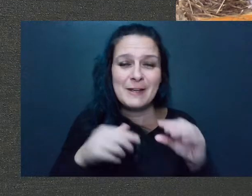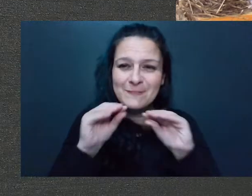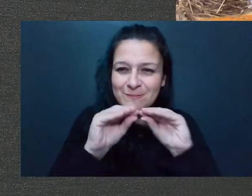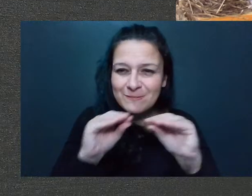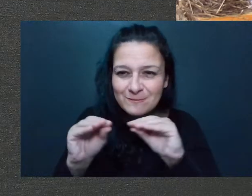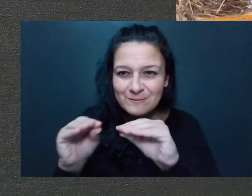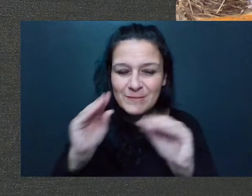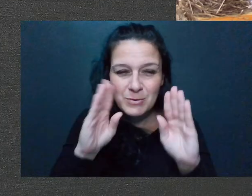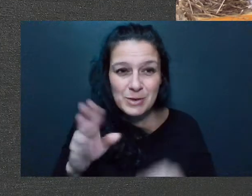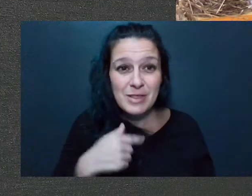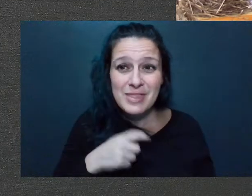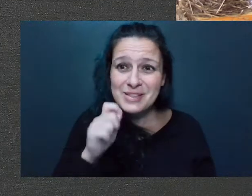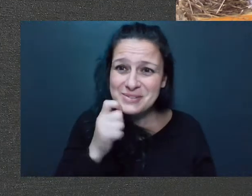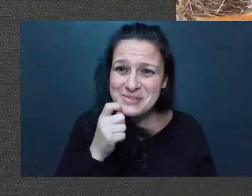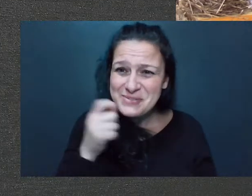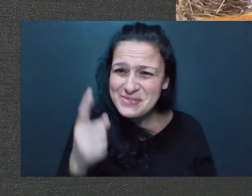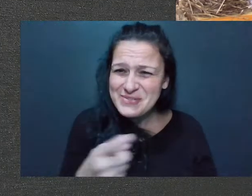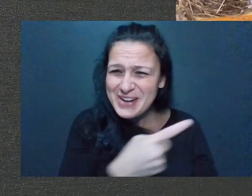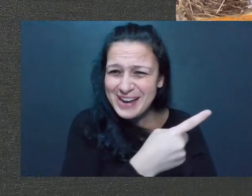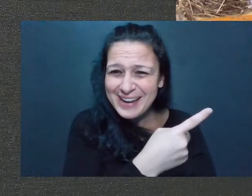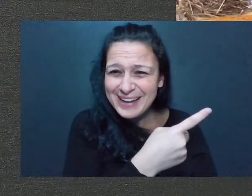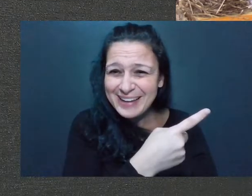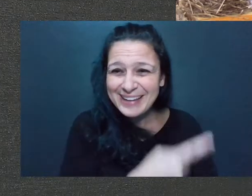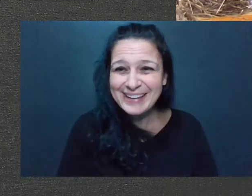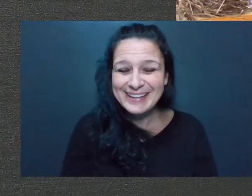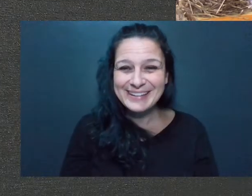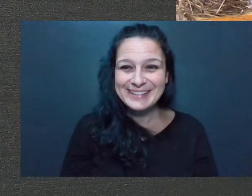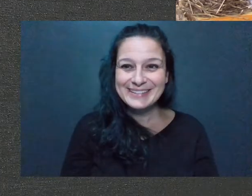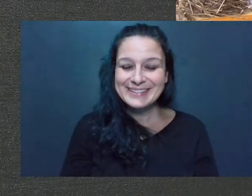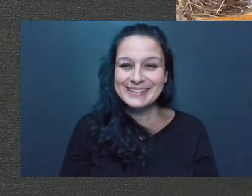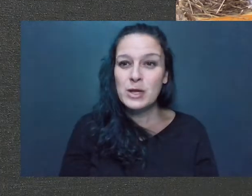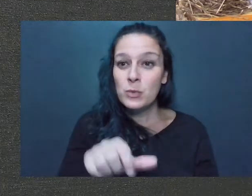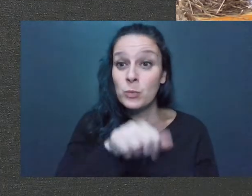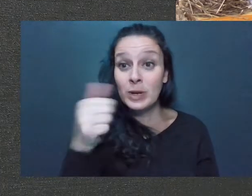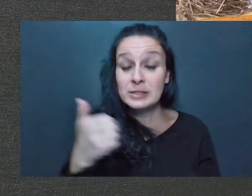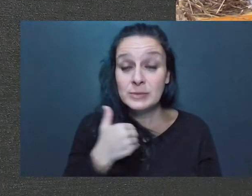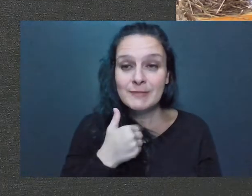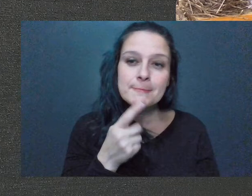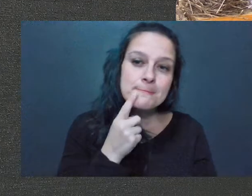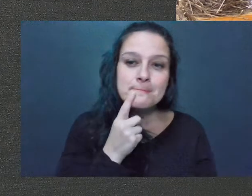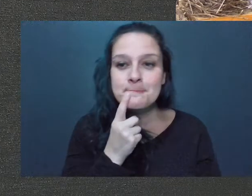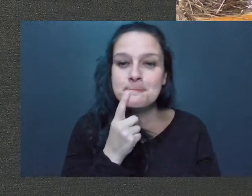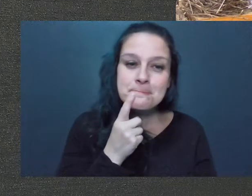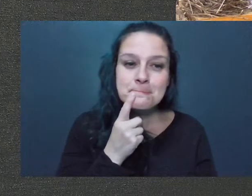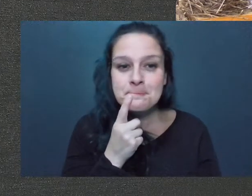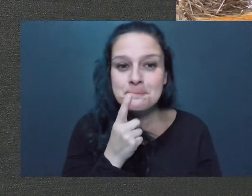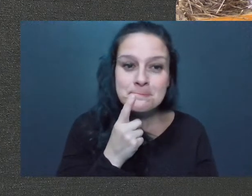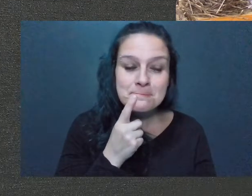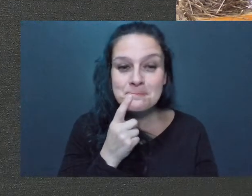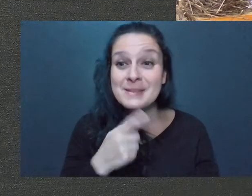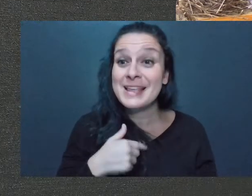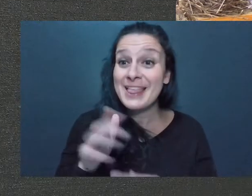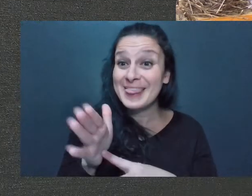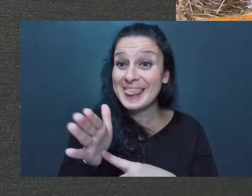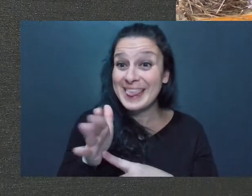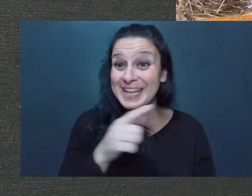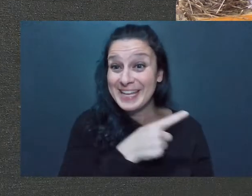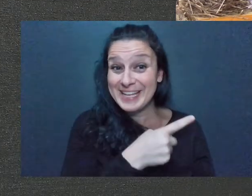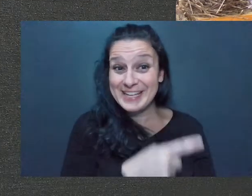Right? Isn't that cool? And what else do we have? I'm gonna grab one of these leaves.